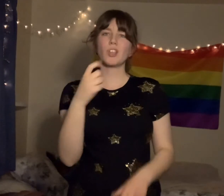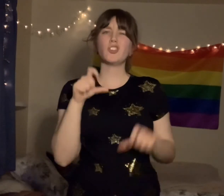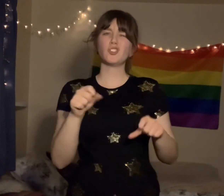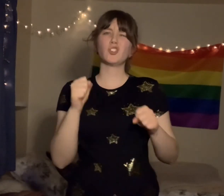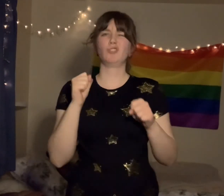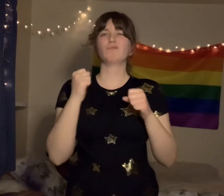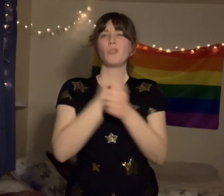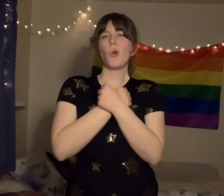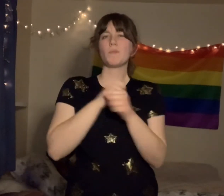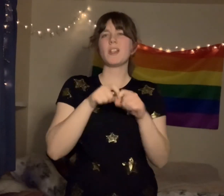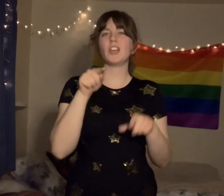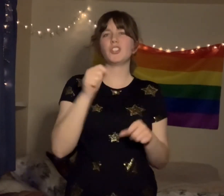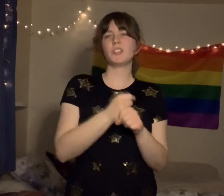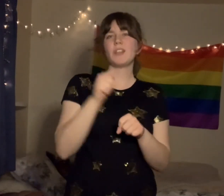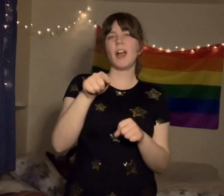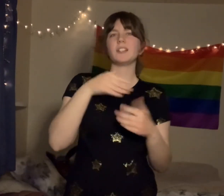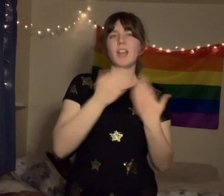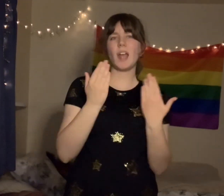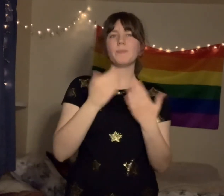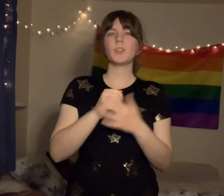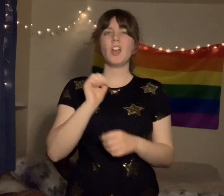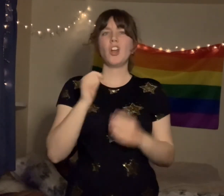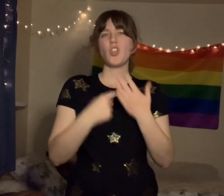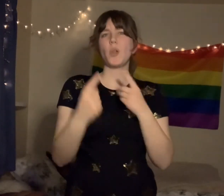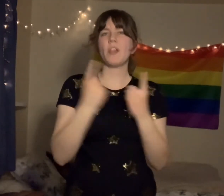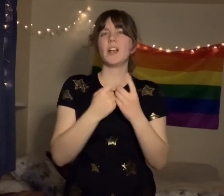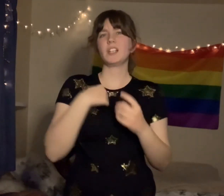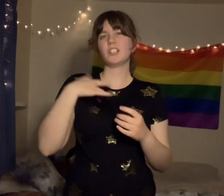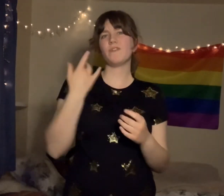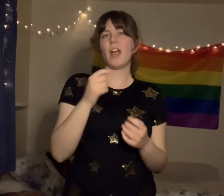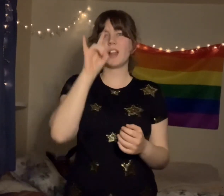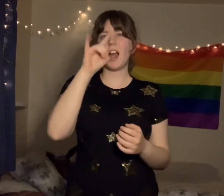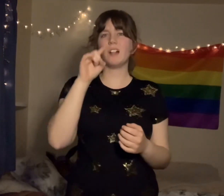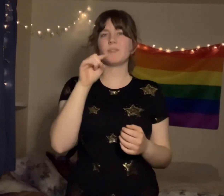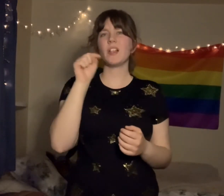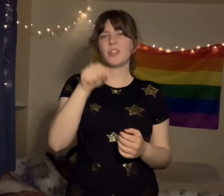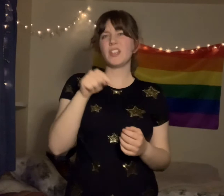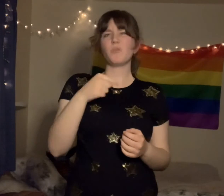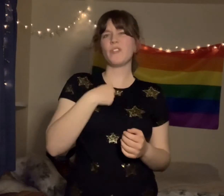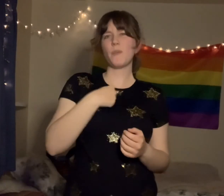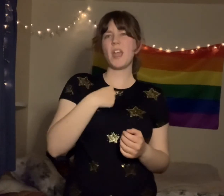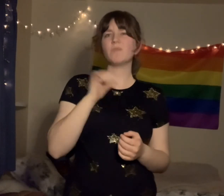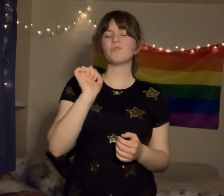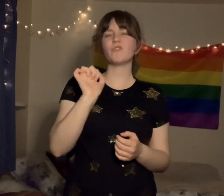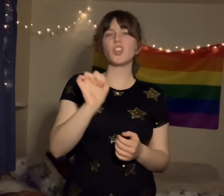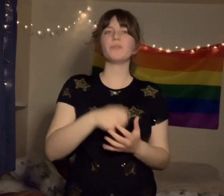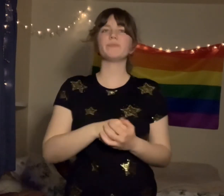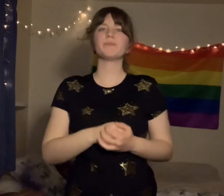Just hug me like you did that day The only thing I've survived in hell is this wasn't for me. It was for you